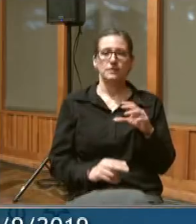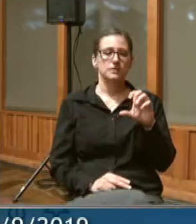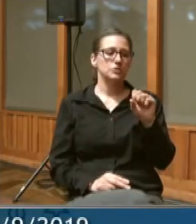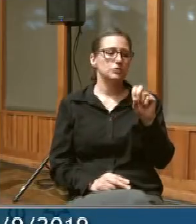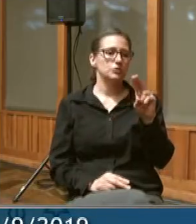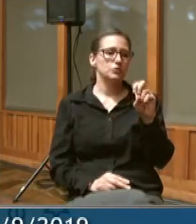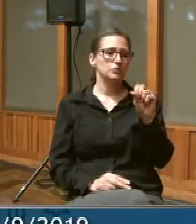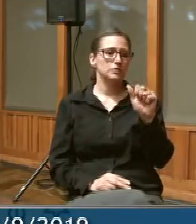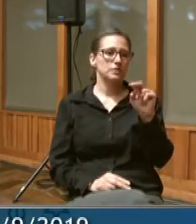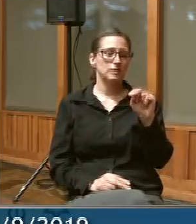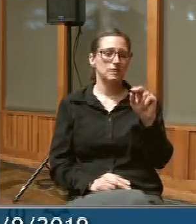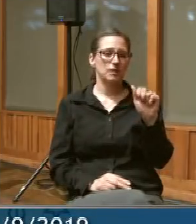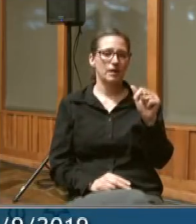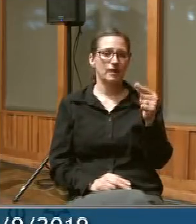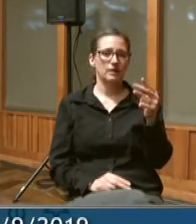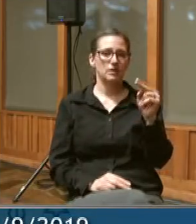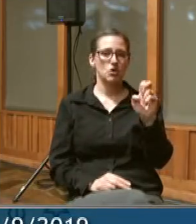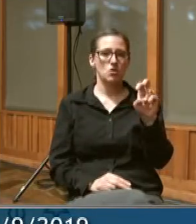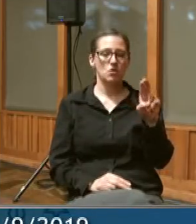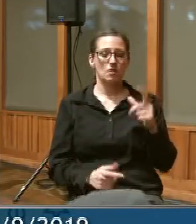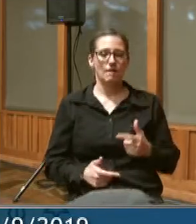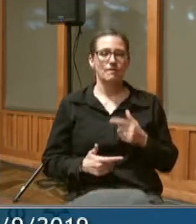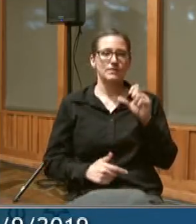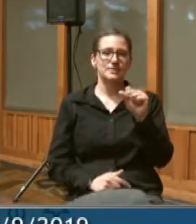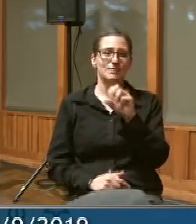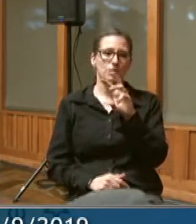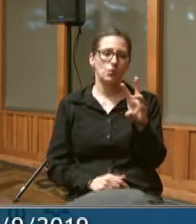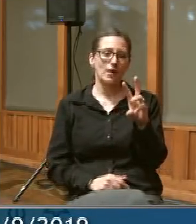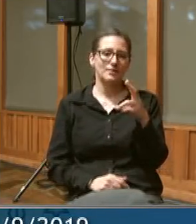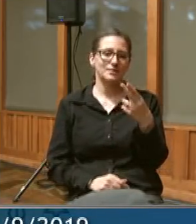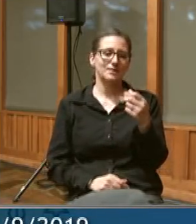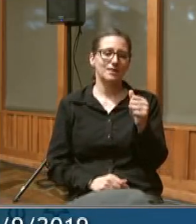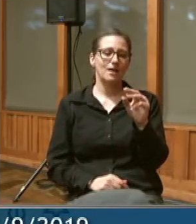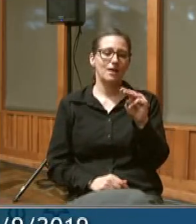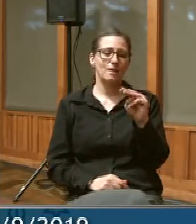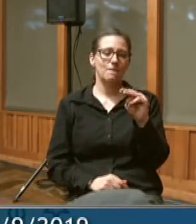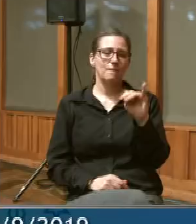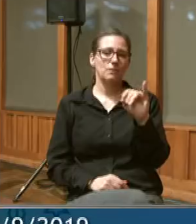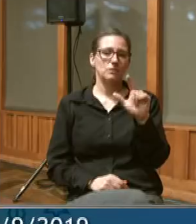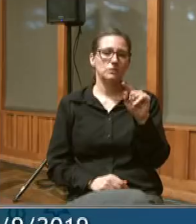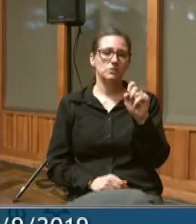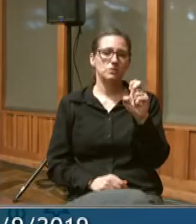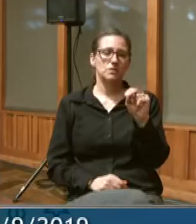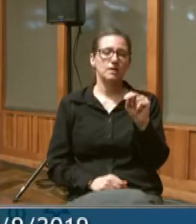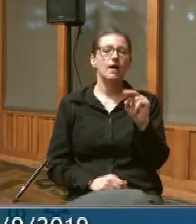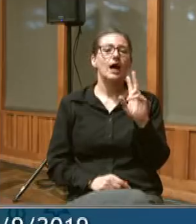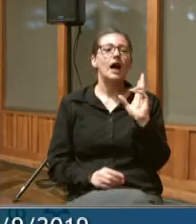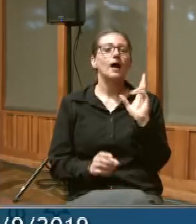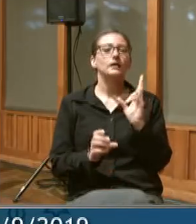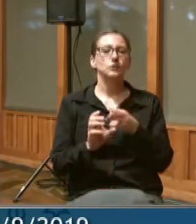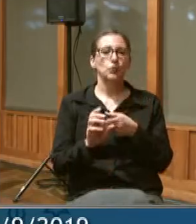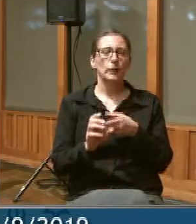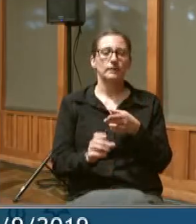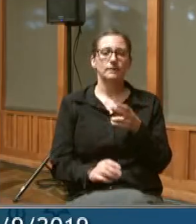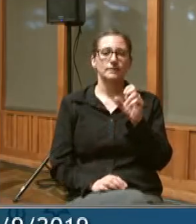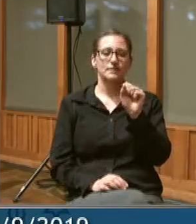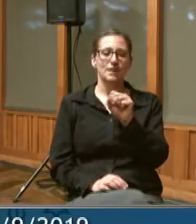. -- MAYOR, MEMBERS OF THE CITY COUNCIL, MY NAME IS SUSAN AGO N.R.A.